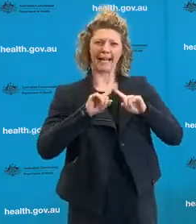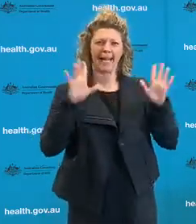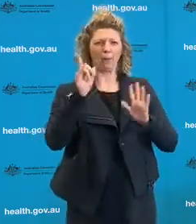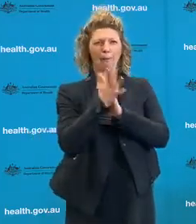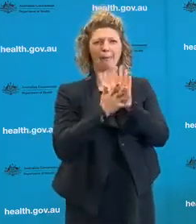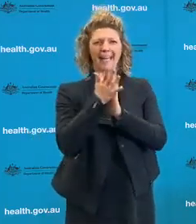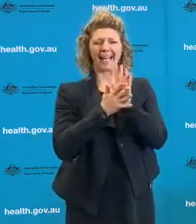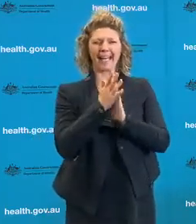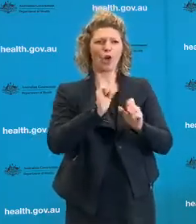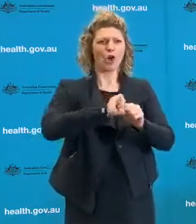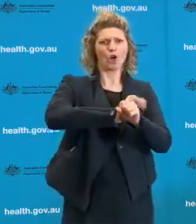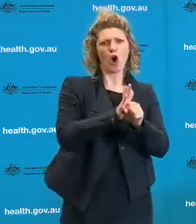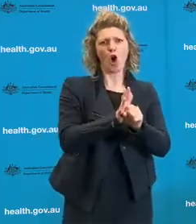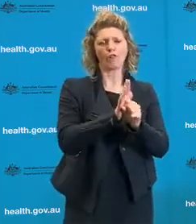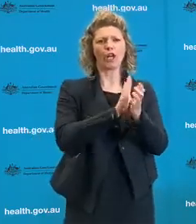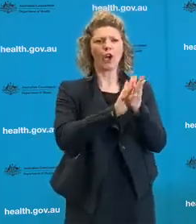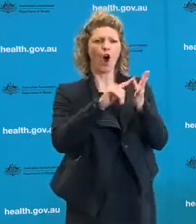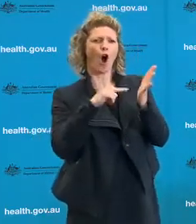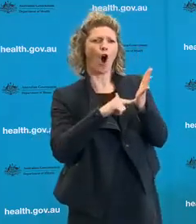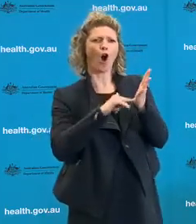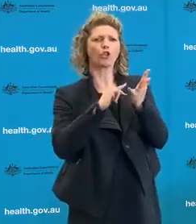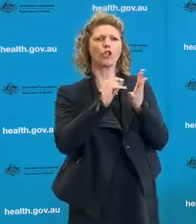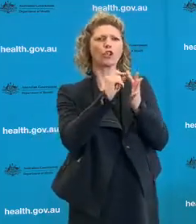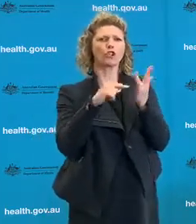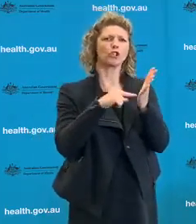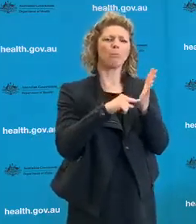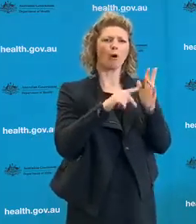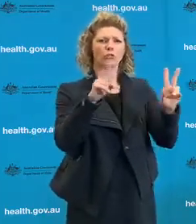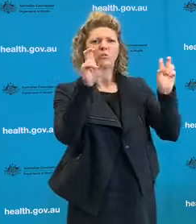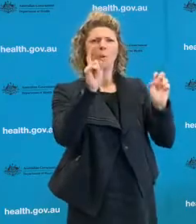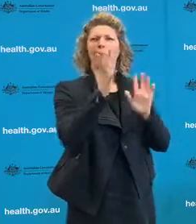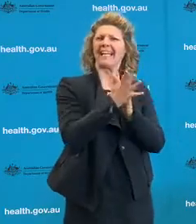Well it's certainly very challenging to adopt a national definition of a COVID